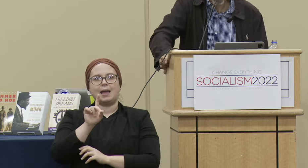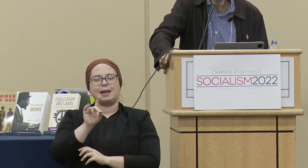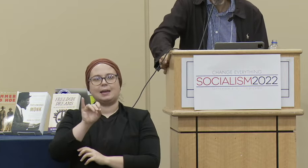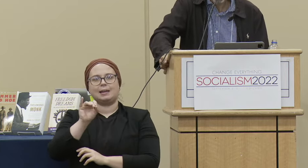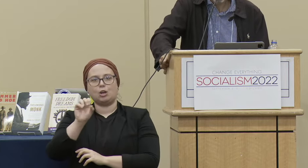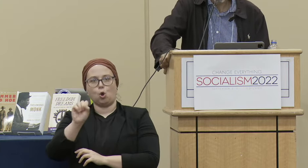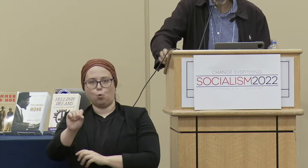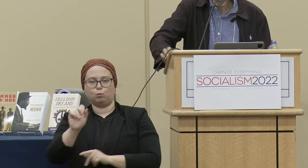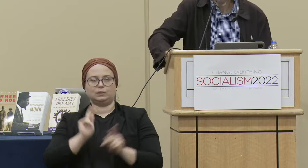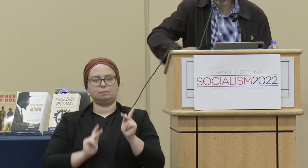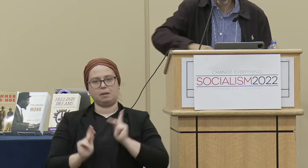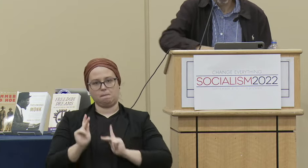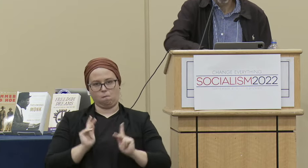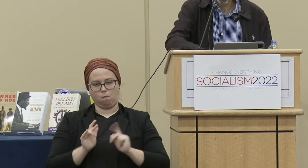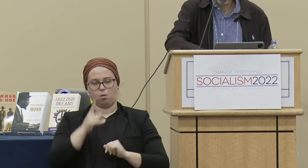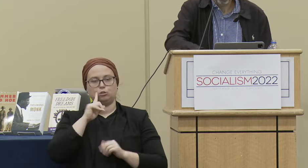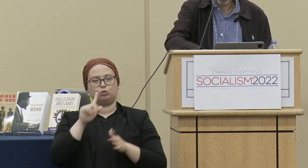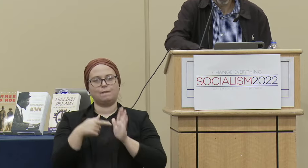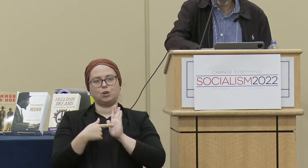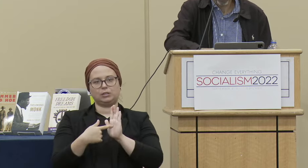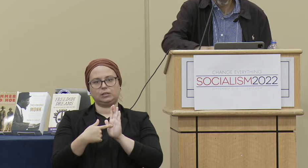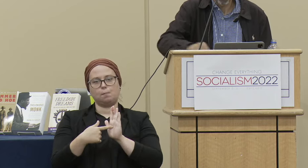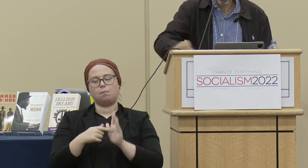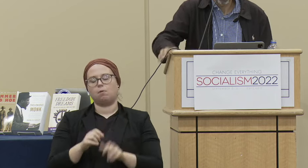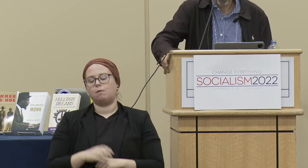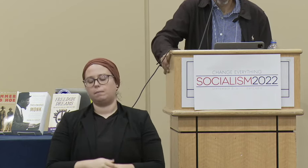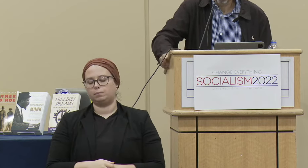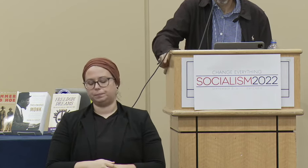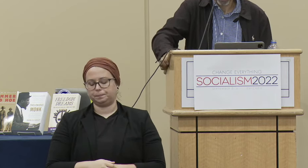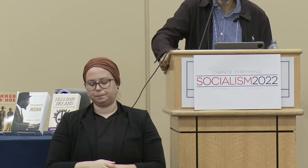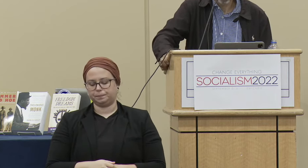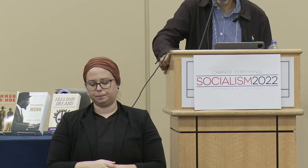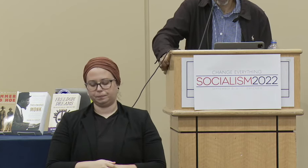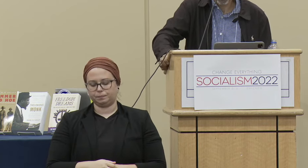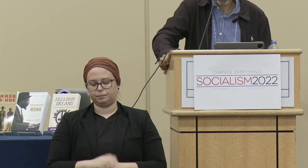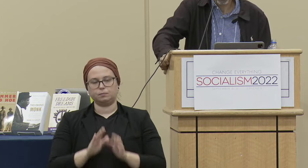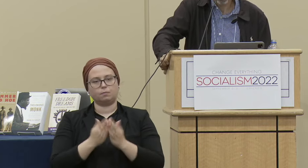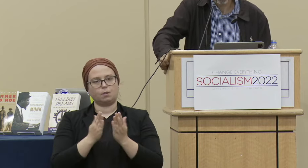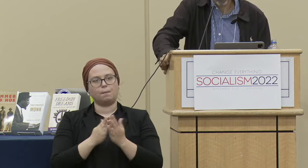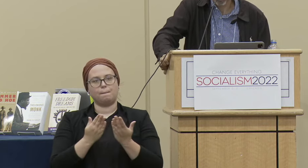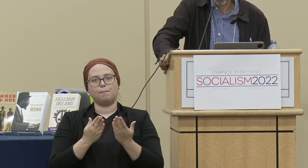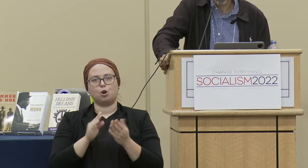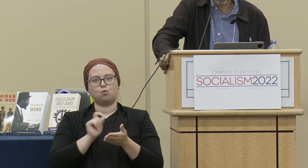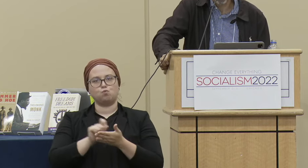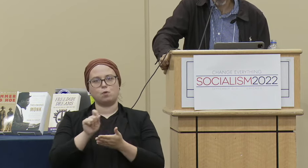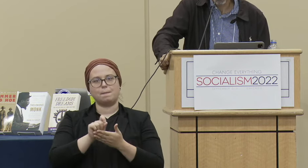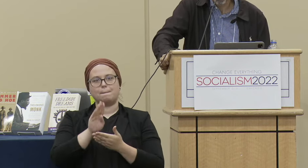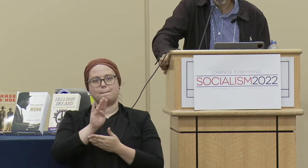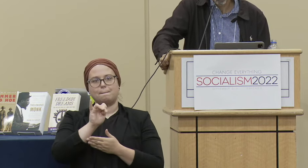by the demands of American descendants. For example,